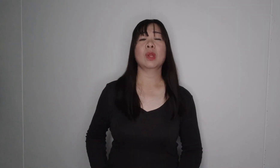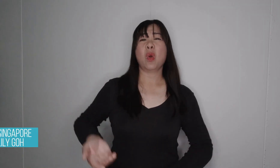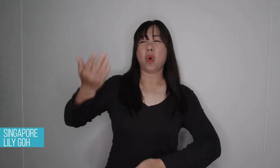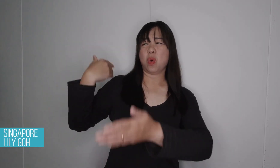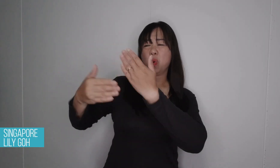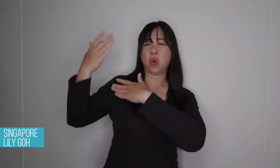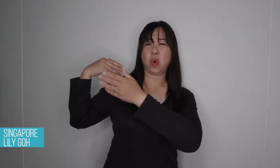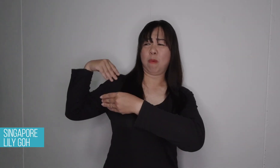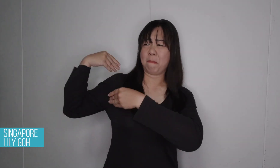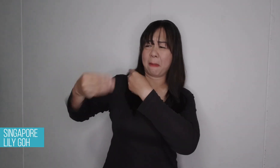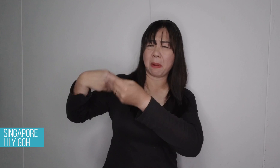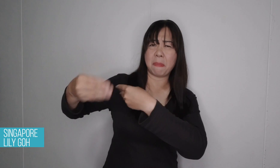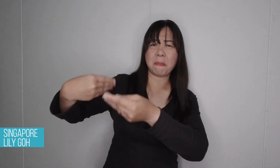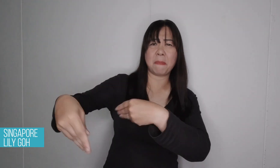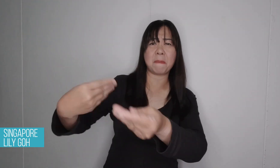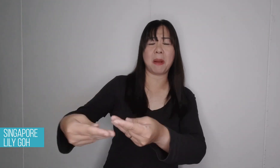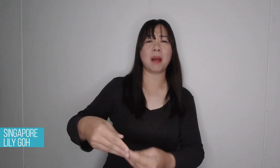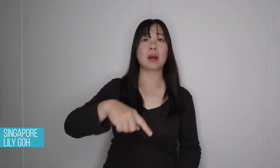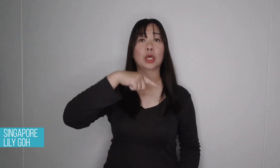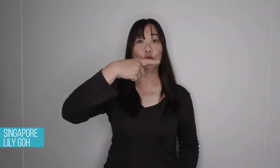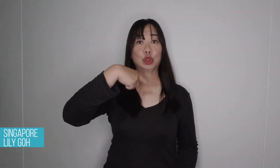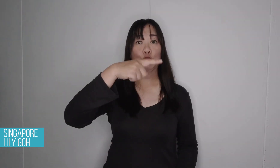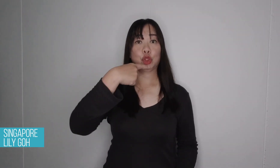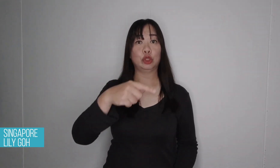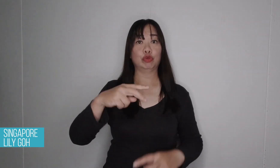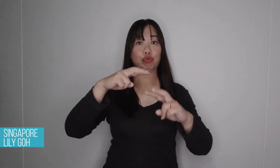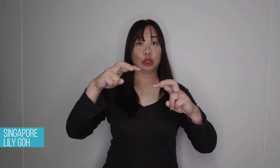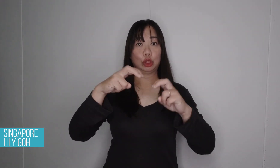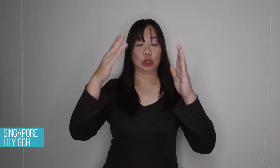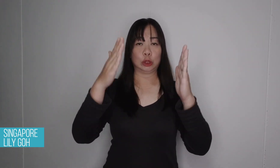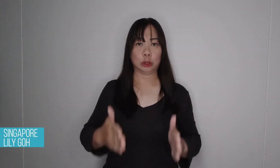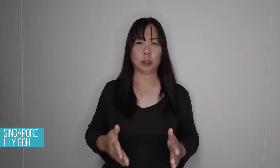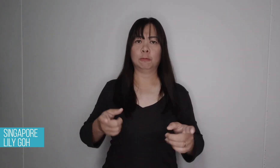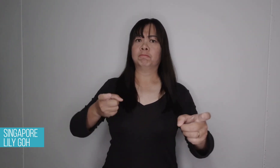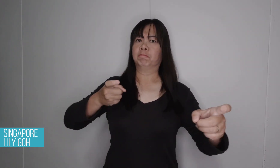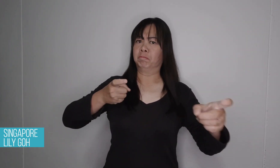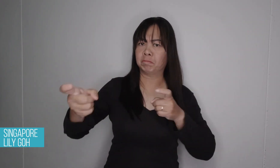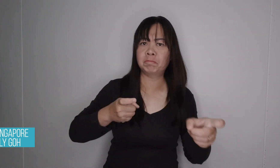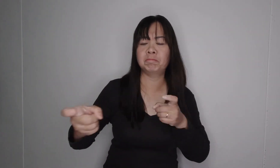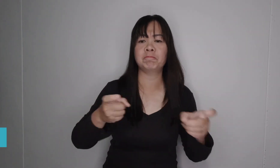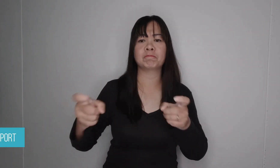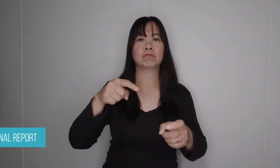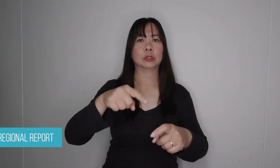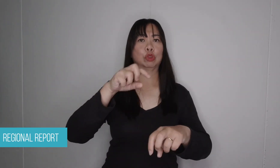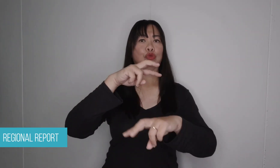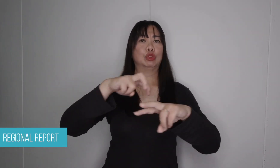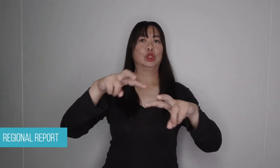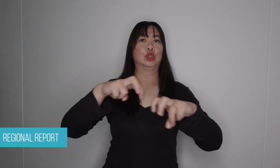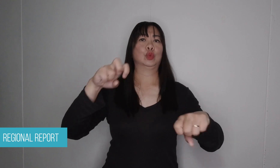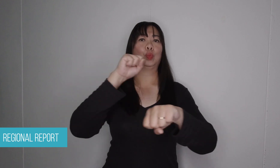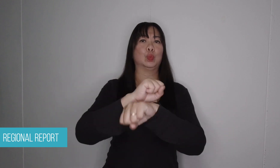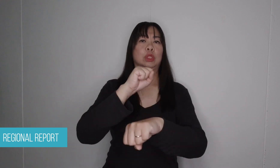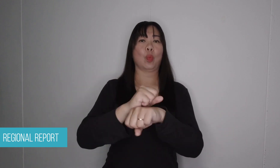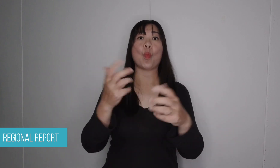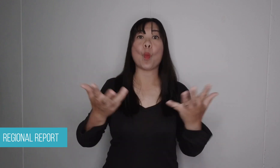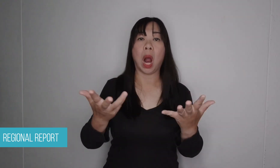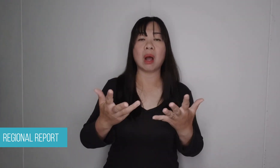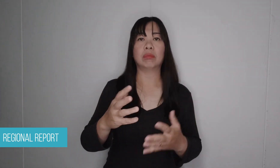For generations, hearing people have dominated research into